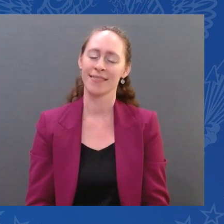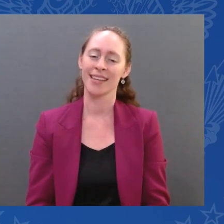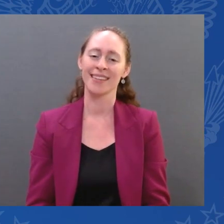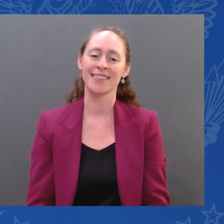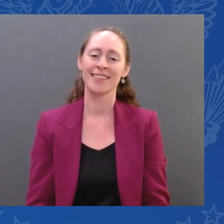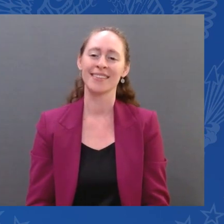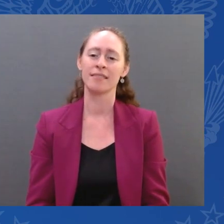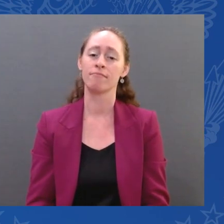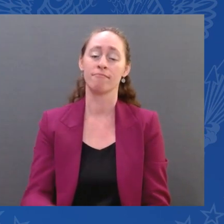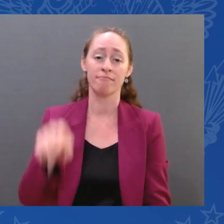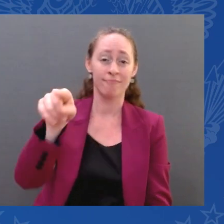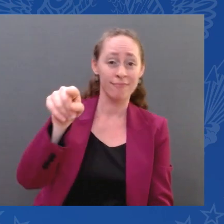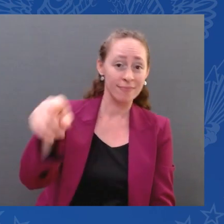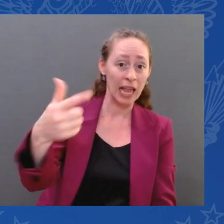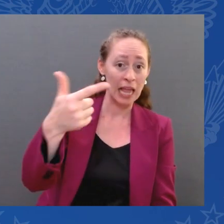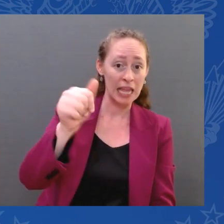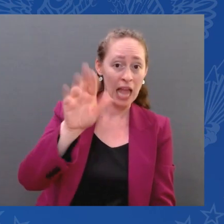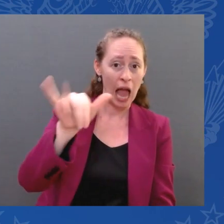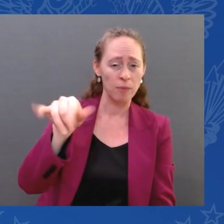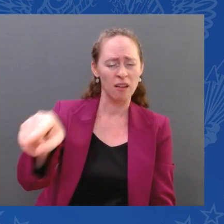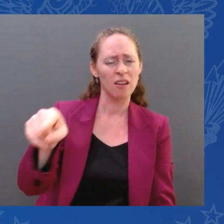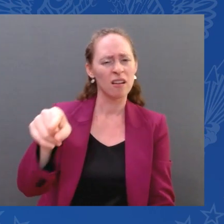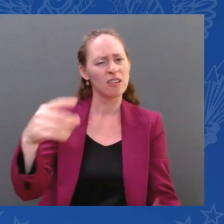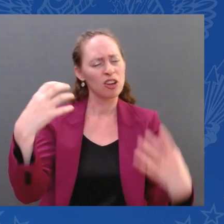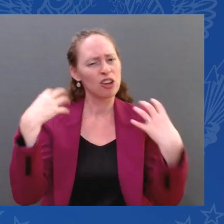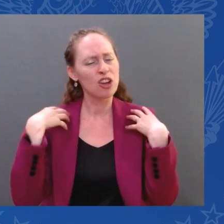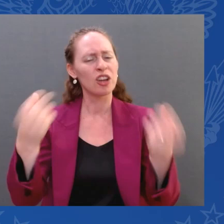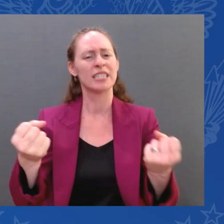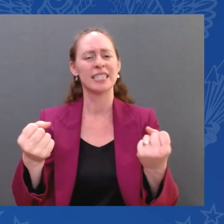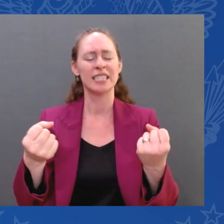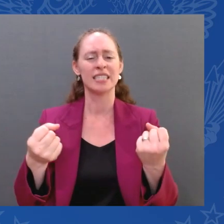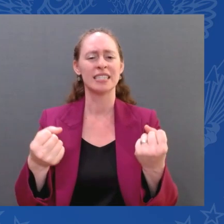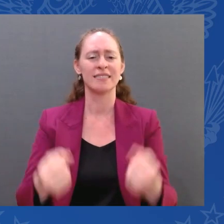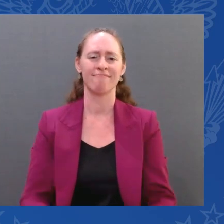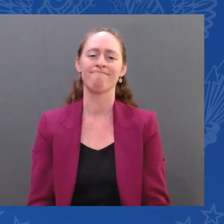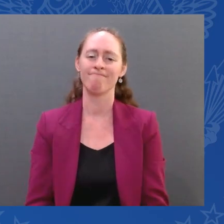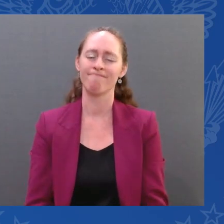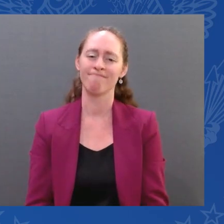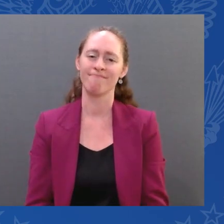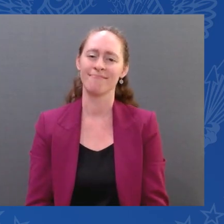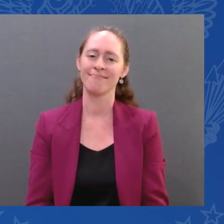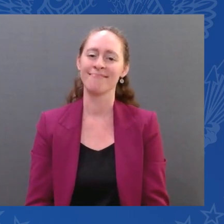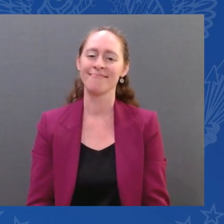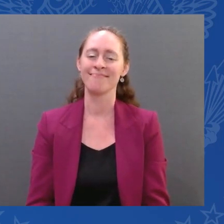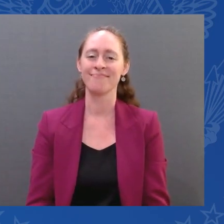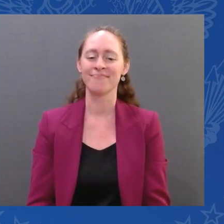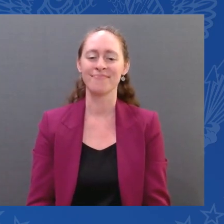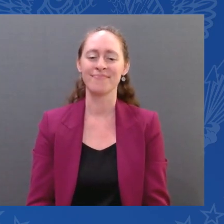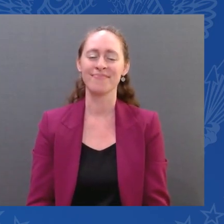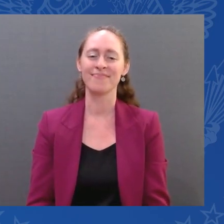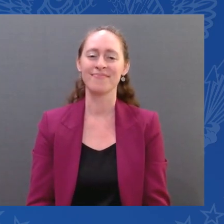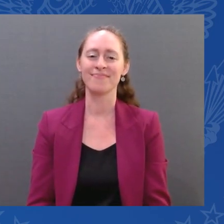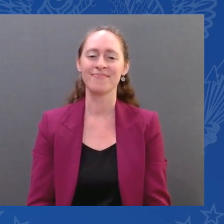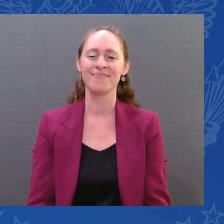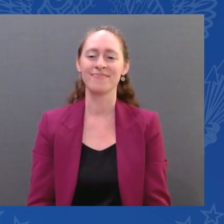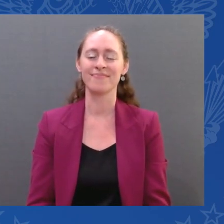One of the most decent stand up genuine guys